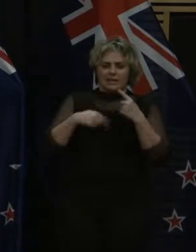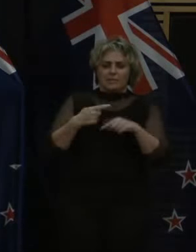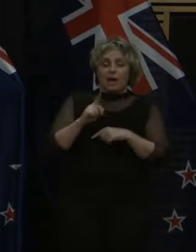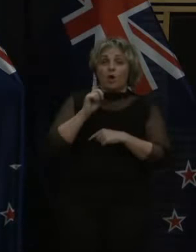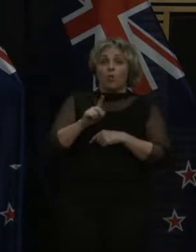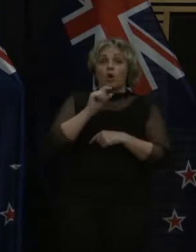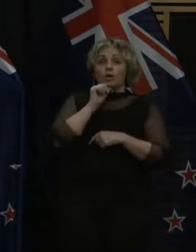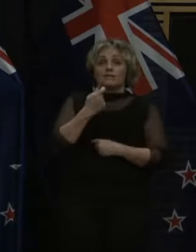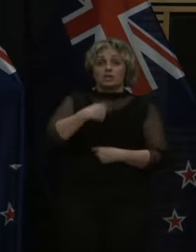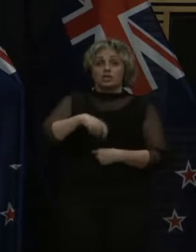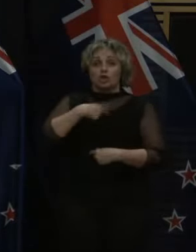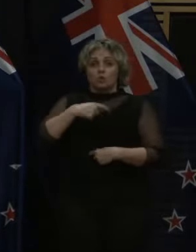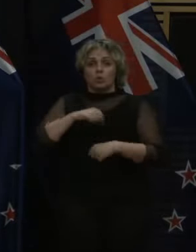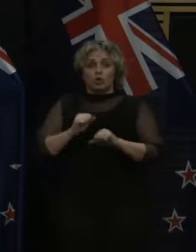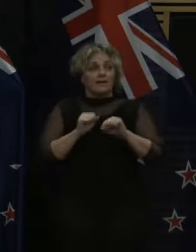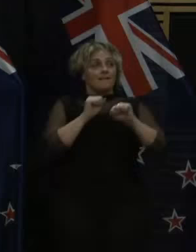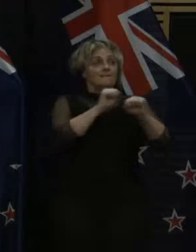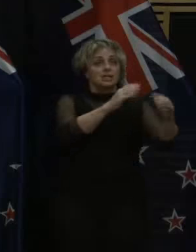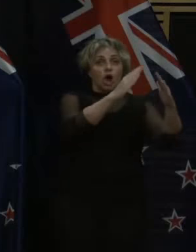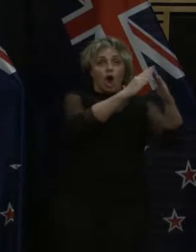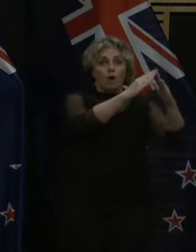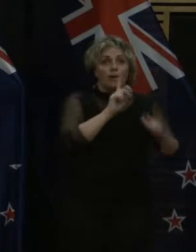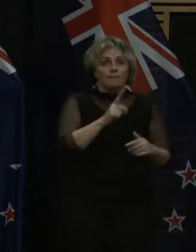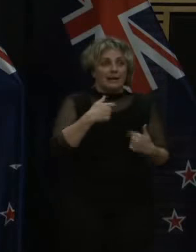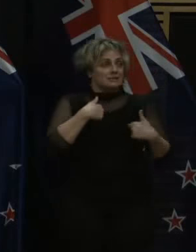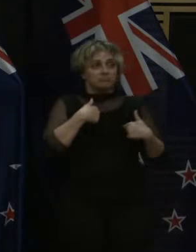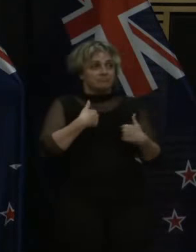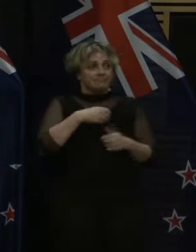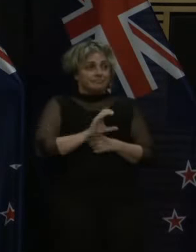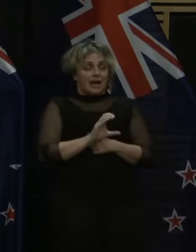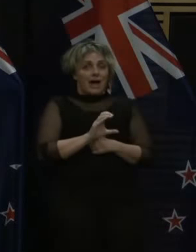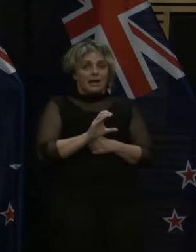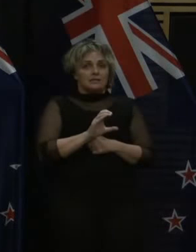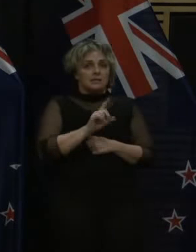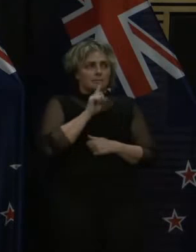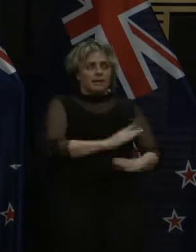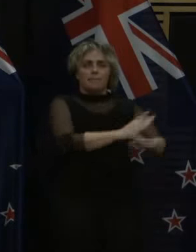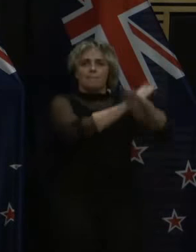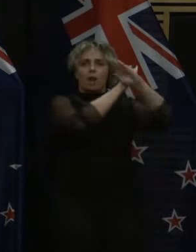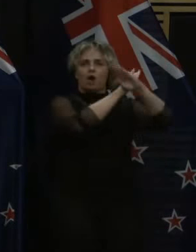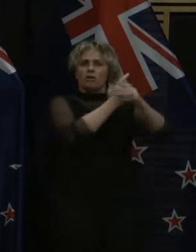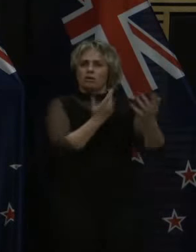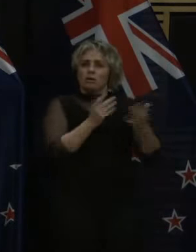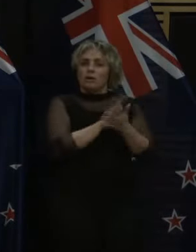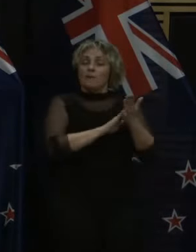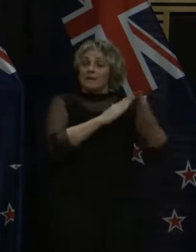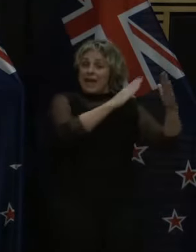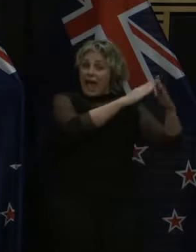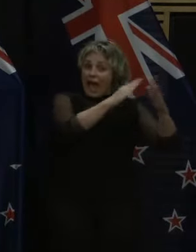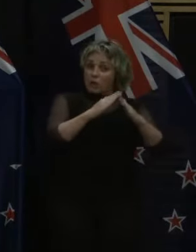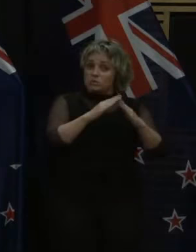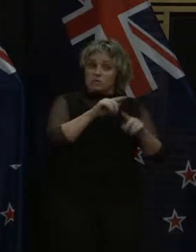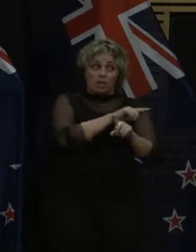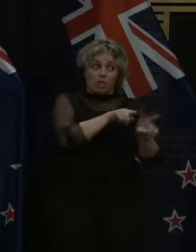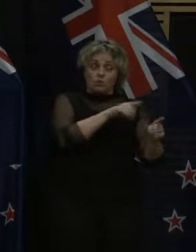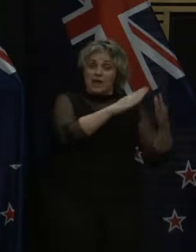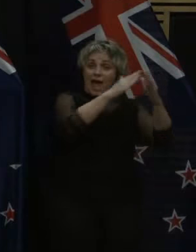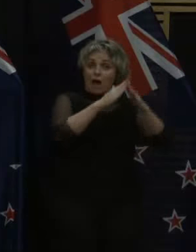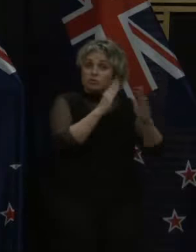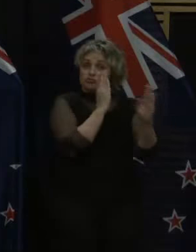setting.